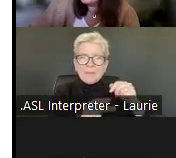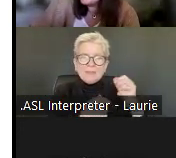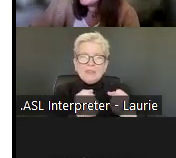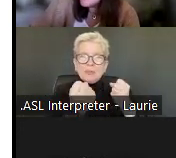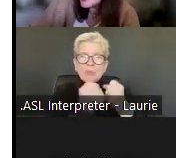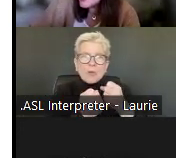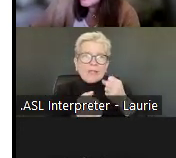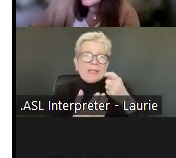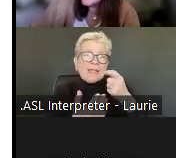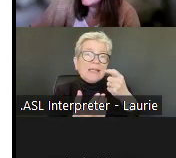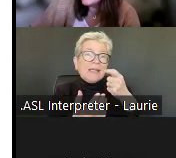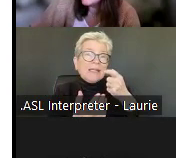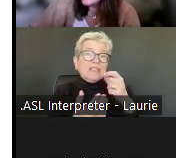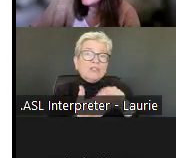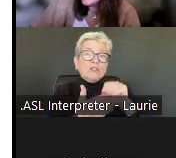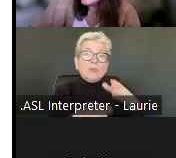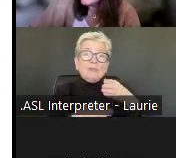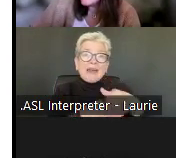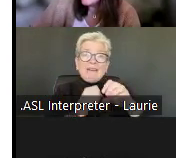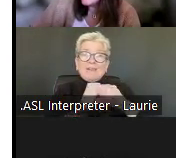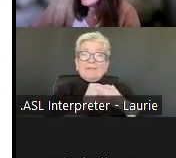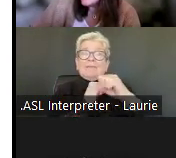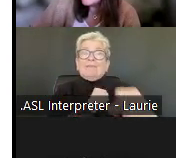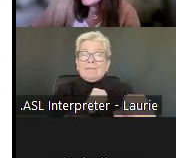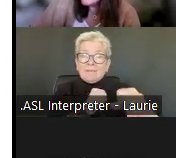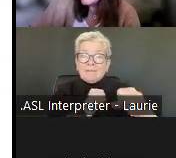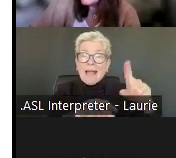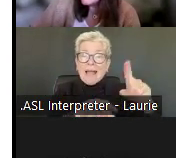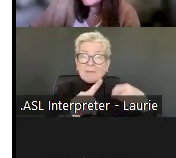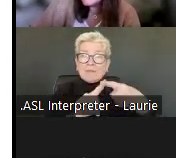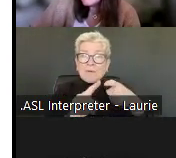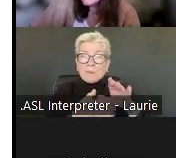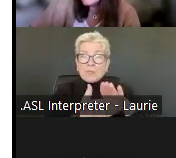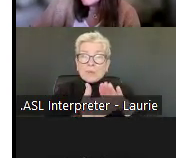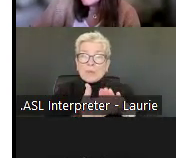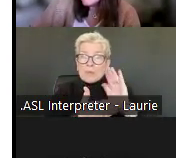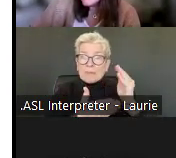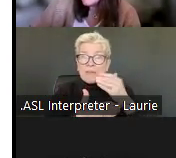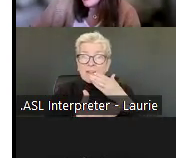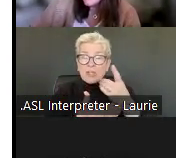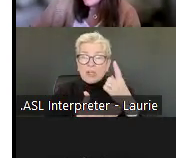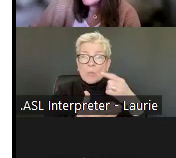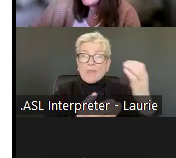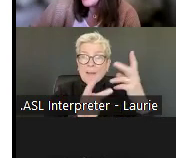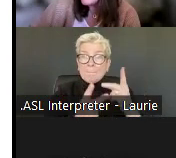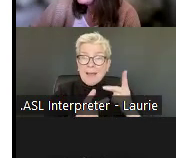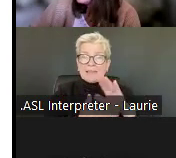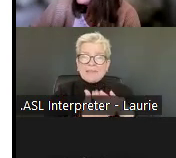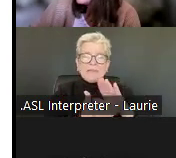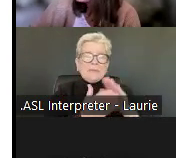prolonged absence that seems like a good one, college and career pathways is great,